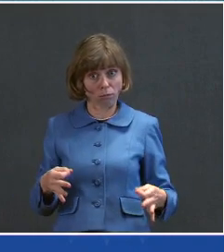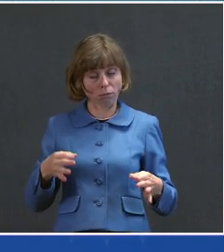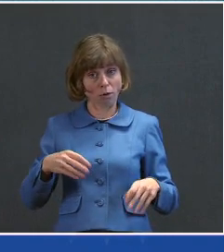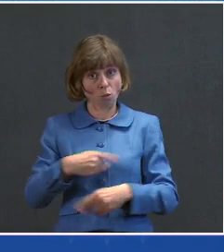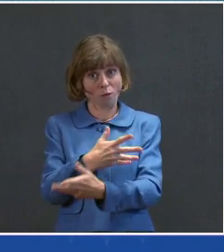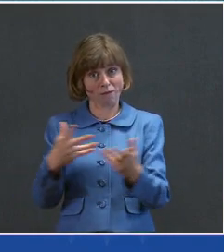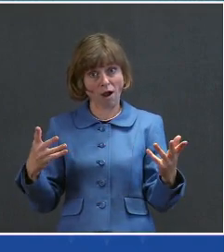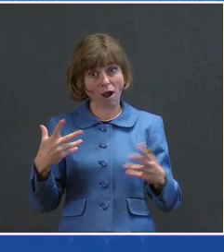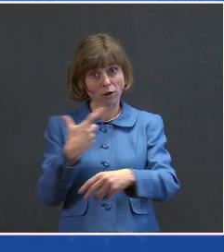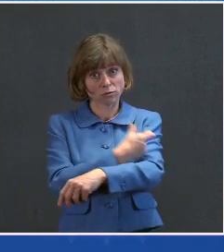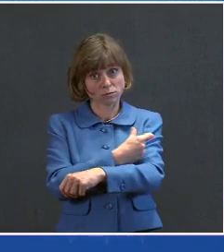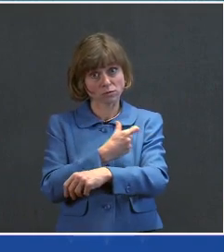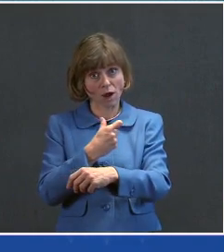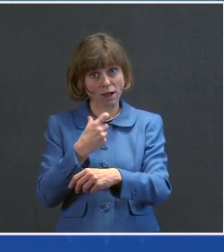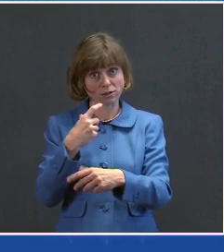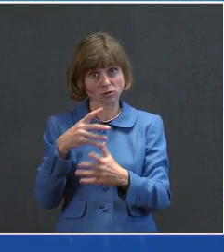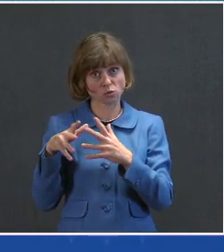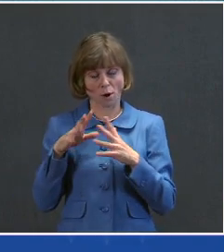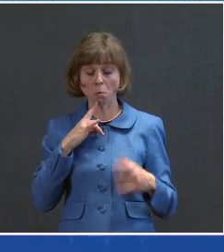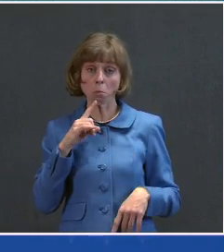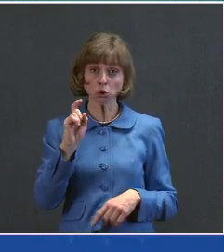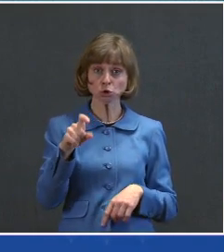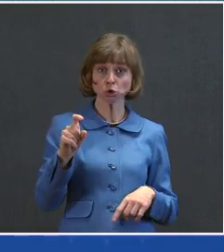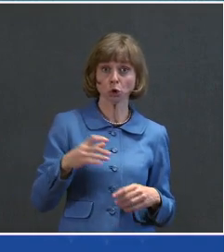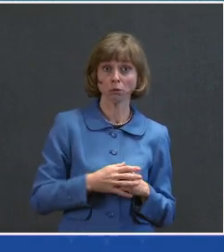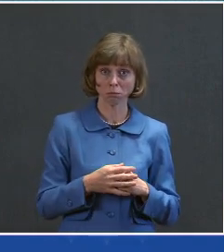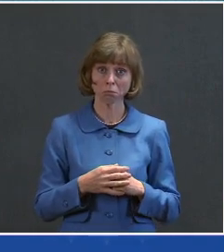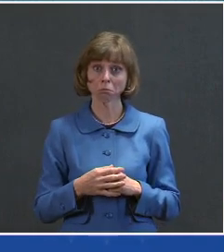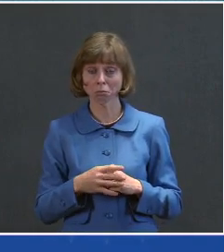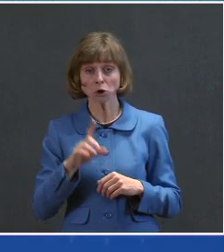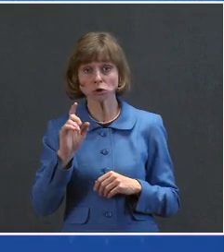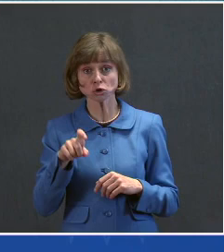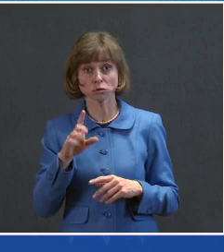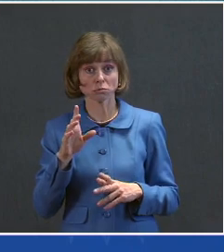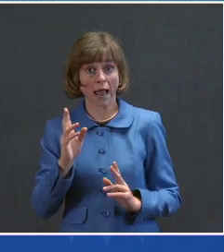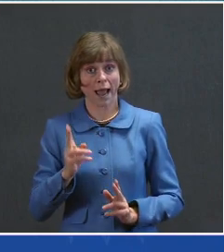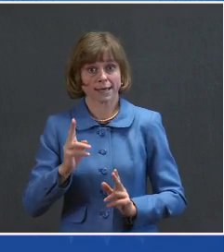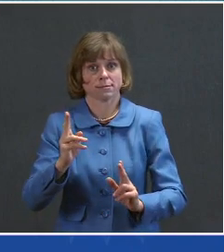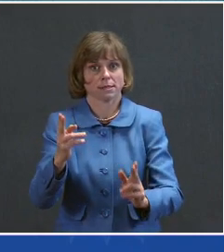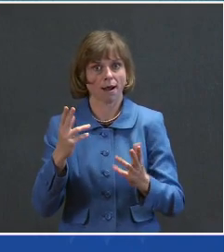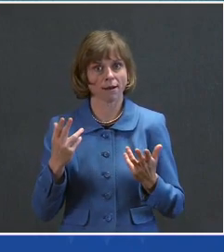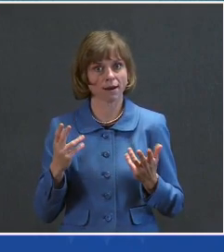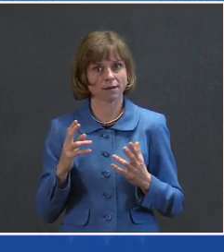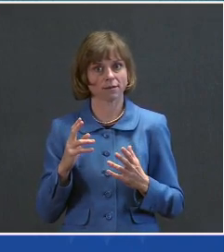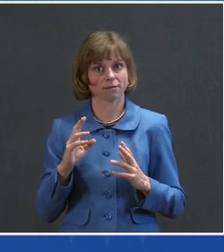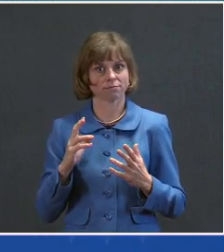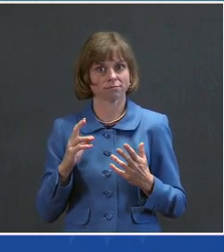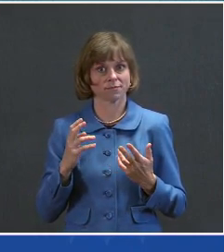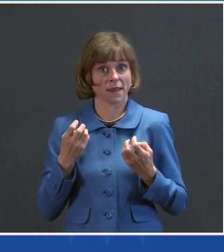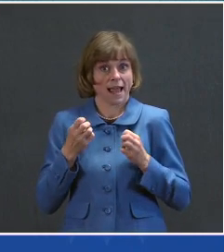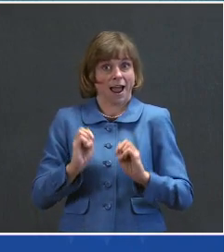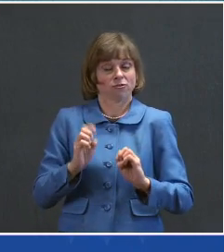Ms. Psaki: It should. It definitely will expedite the efforts of the United States government having enough vaccines on hand